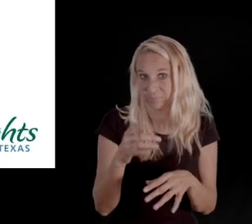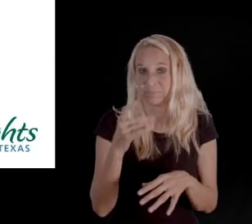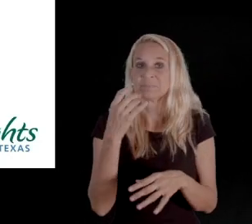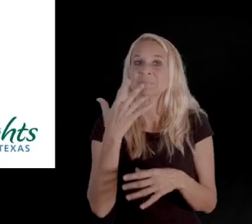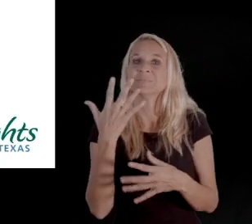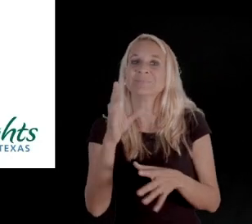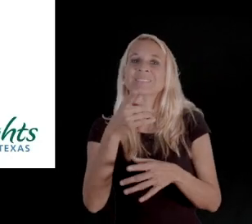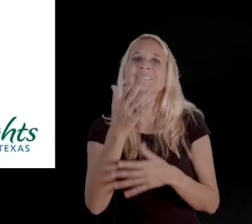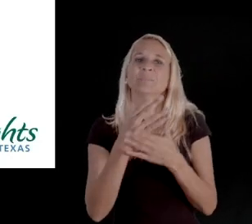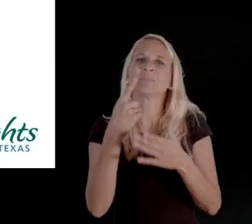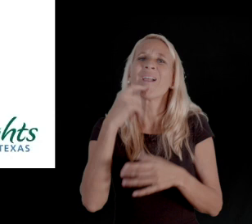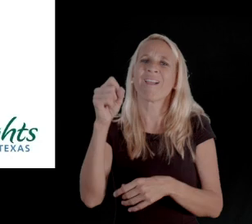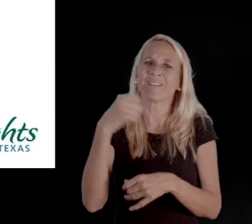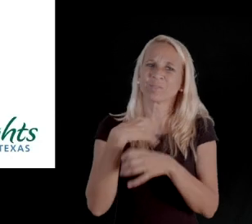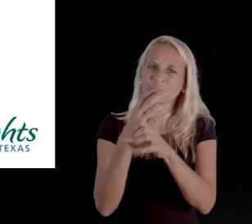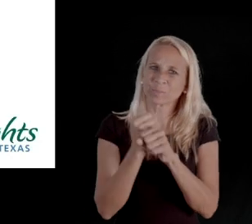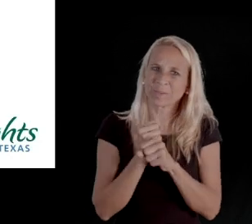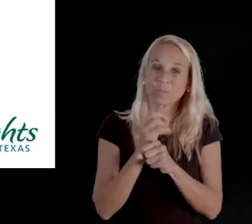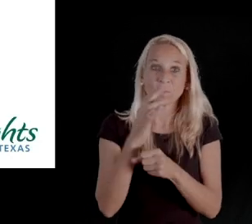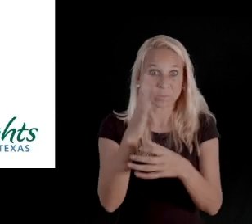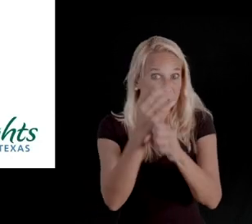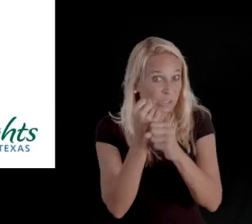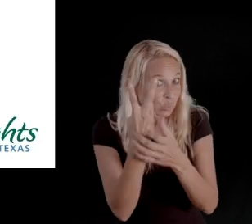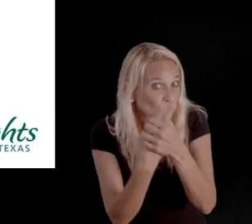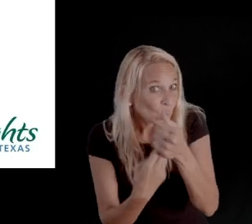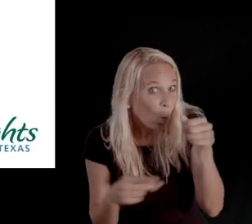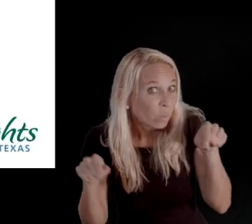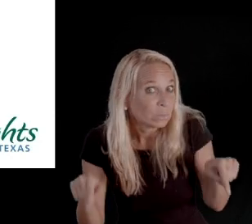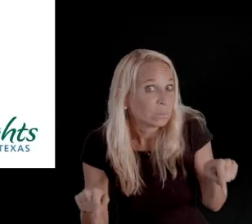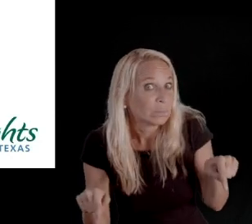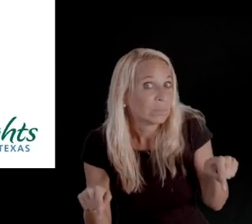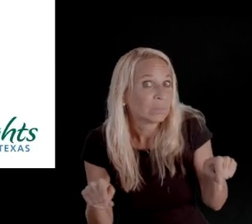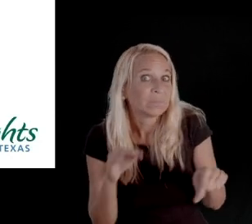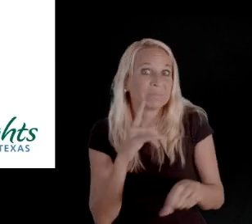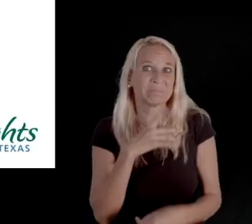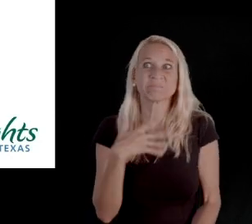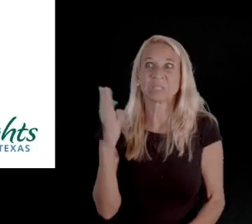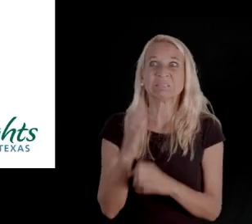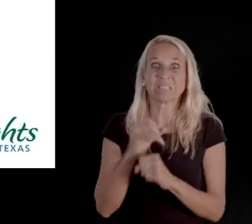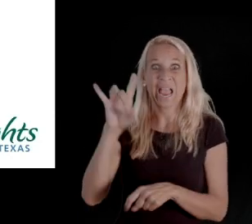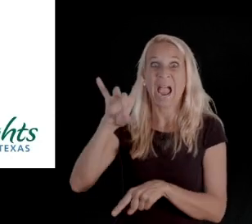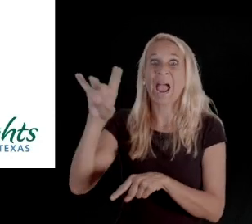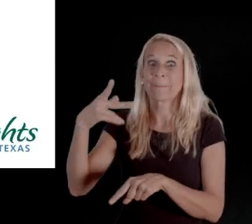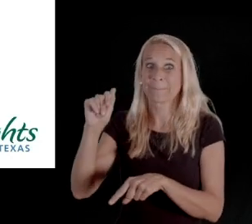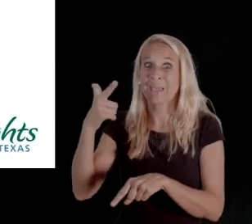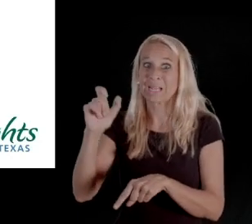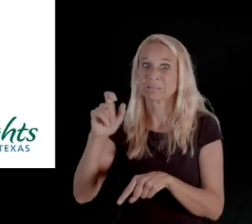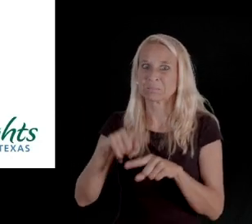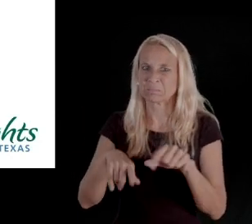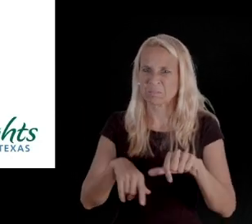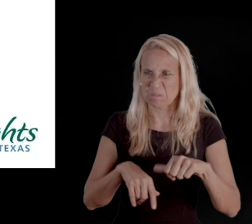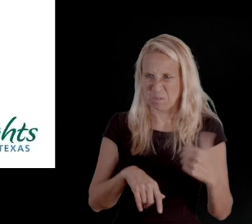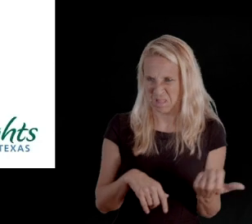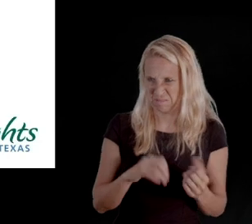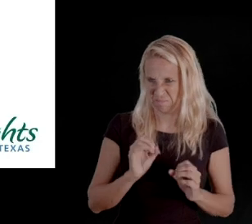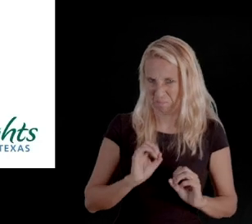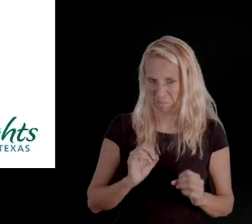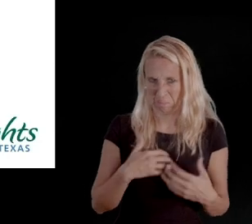Did you receive both packets? And you just have to answer truthfully and say, I received the 88 packet. I did not receive this additional second packet.